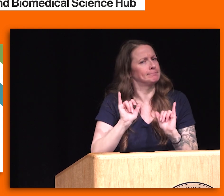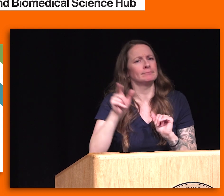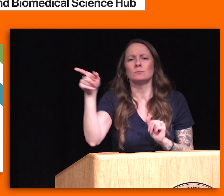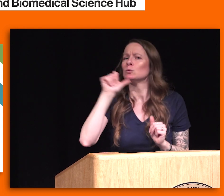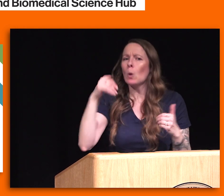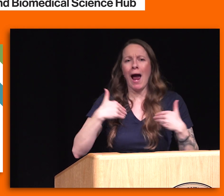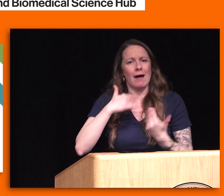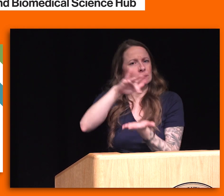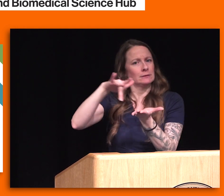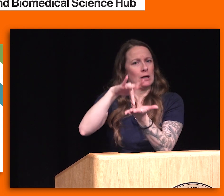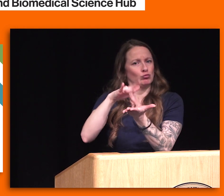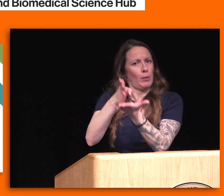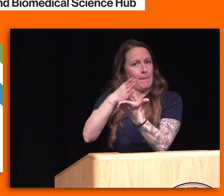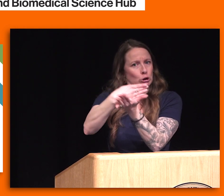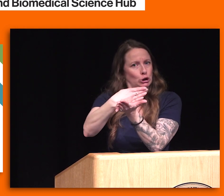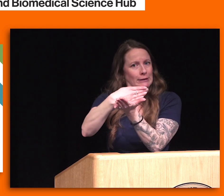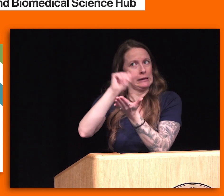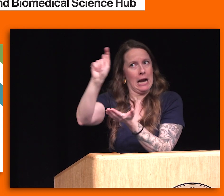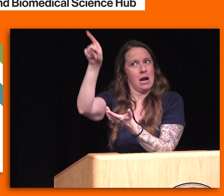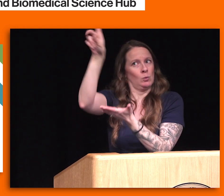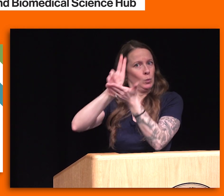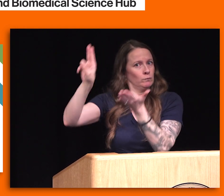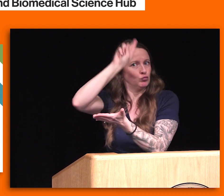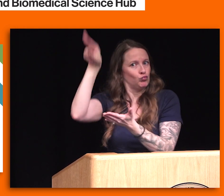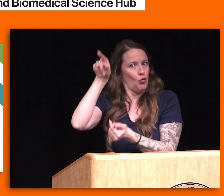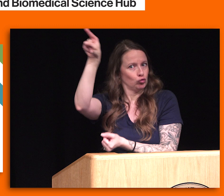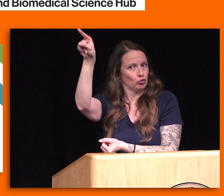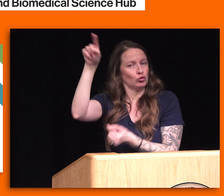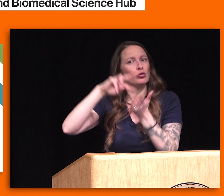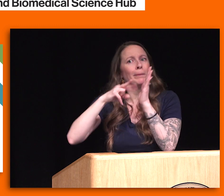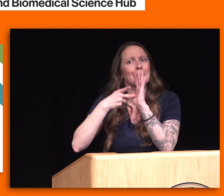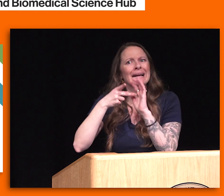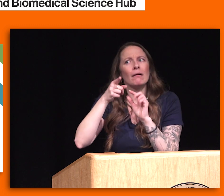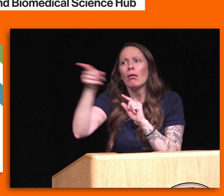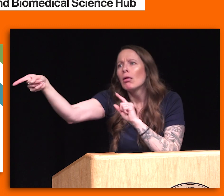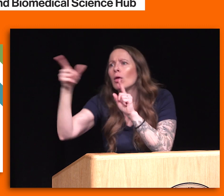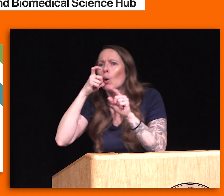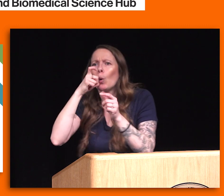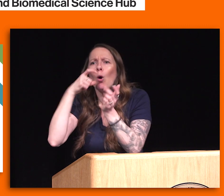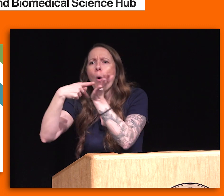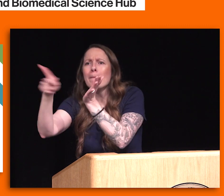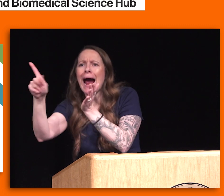So, through this process, we found out that first of all, there was no central budget at the University of Rochester.